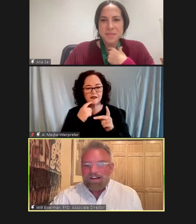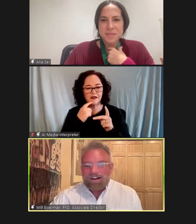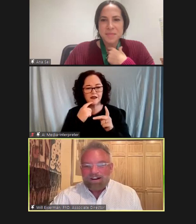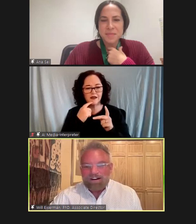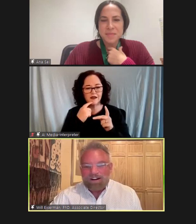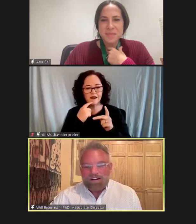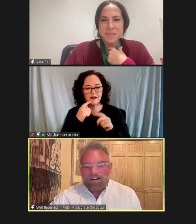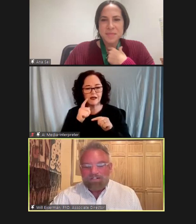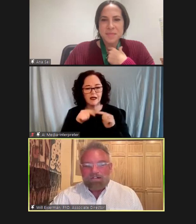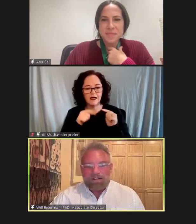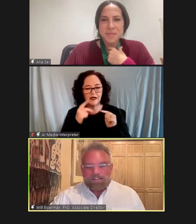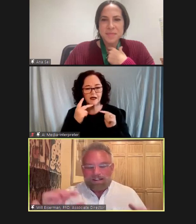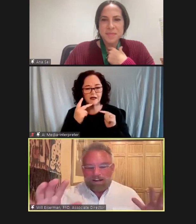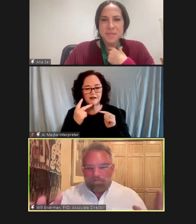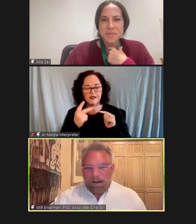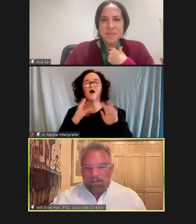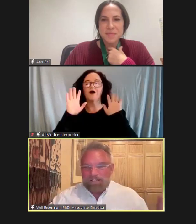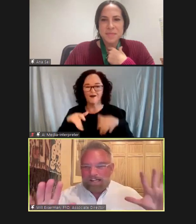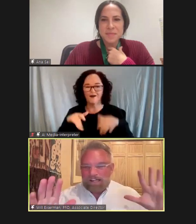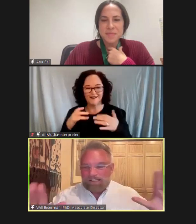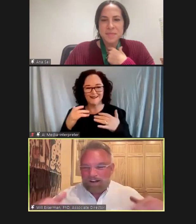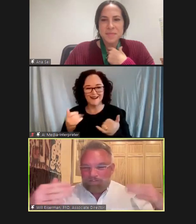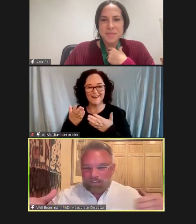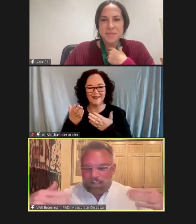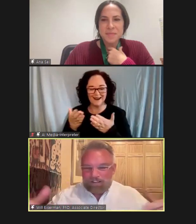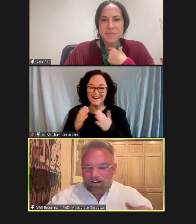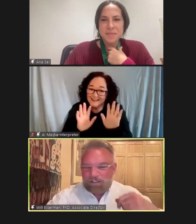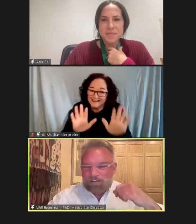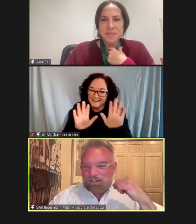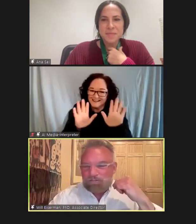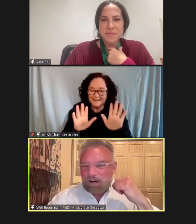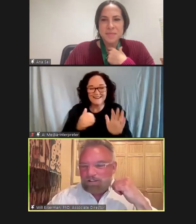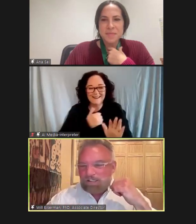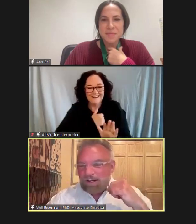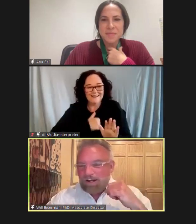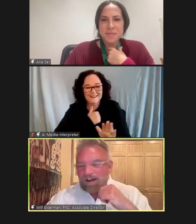all right everybody take a breath it